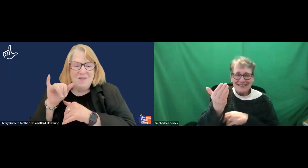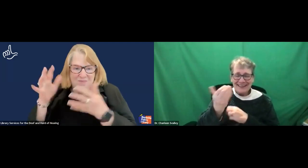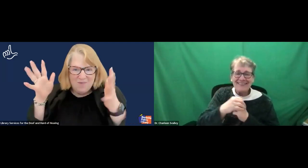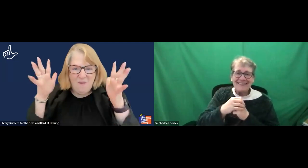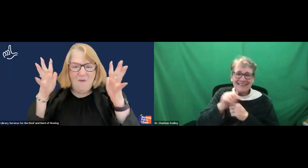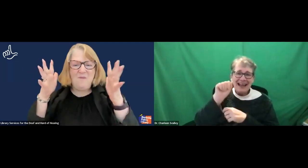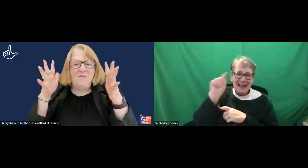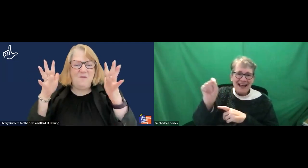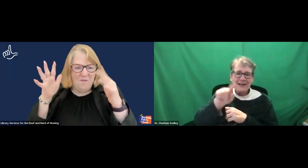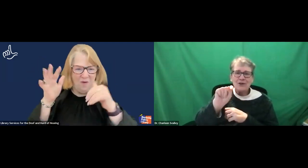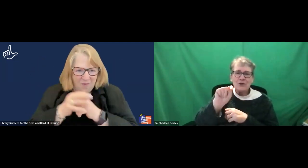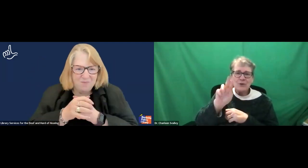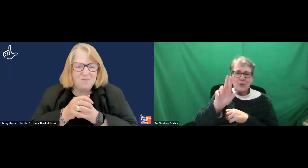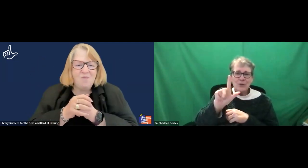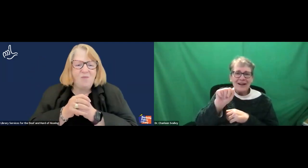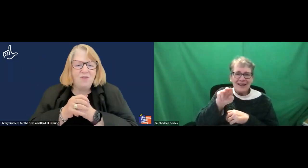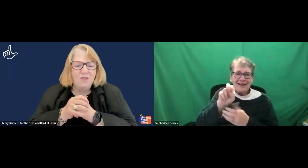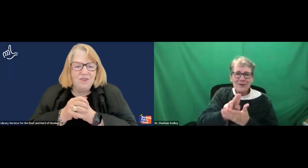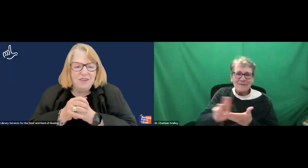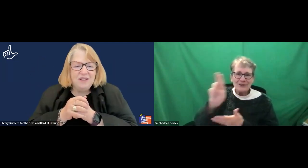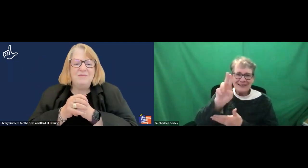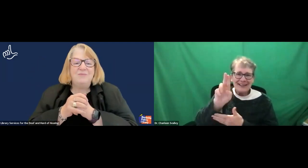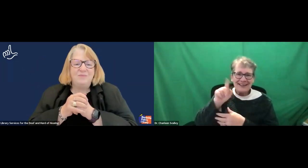[Interpreter for Dr. Charleen] I got it last year. Last year at December 15th.